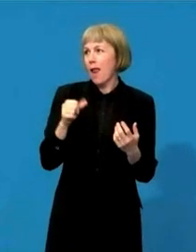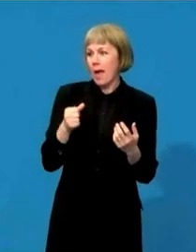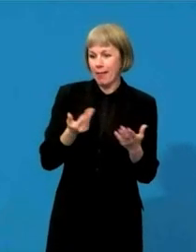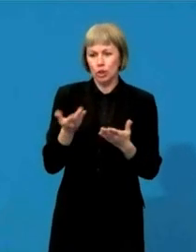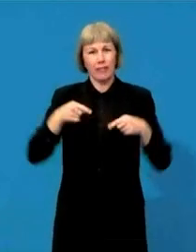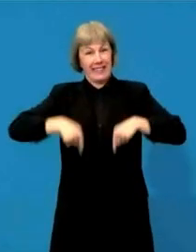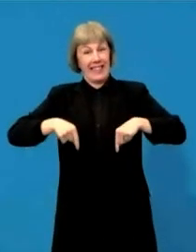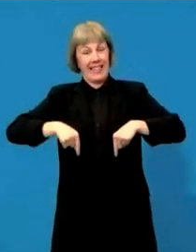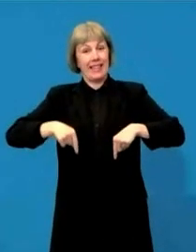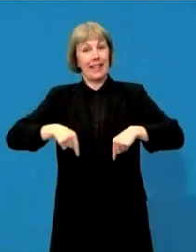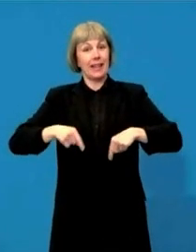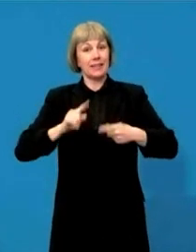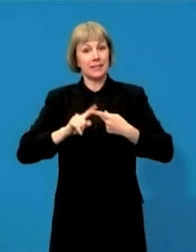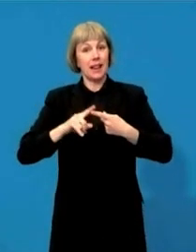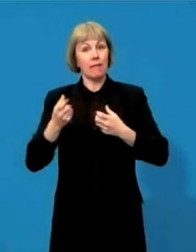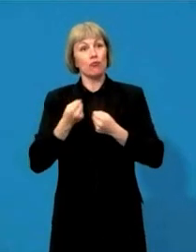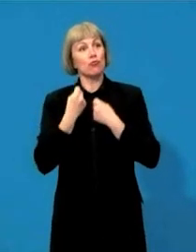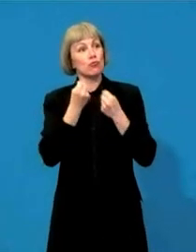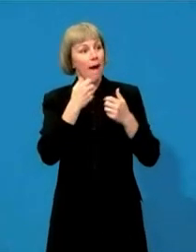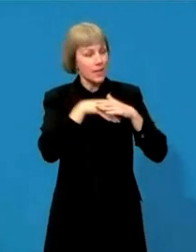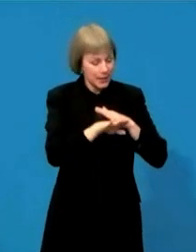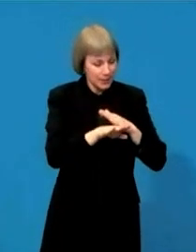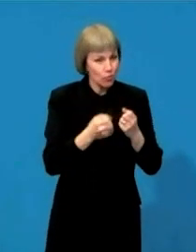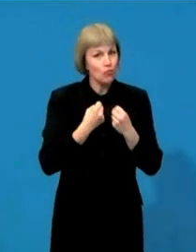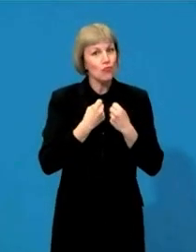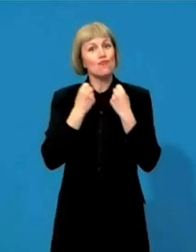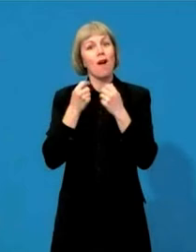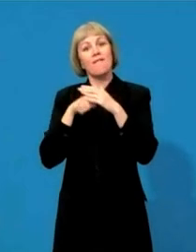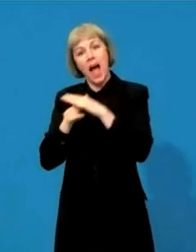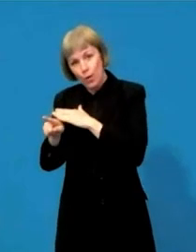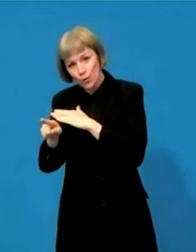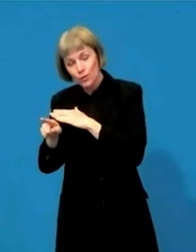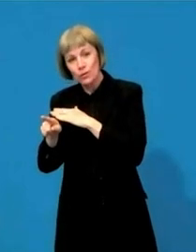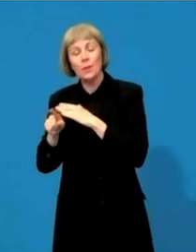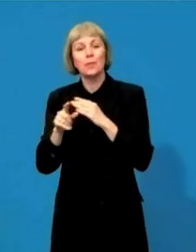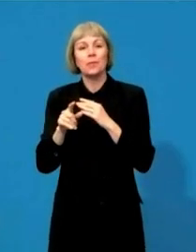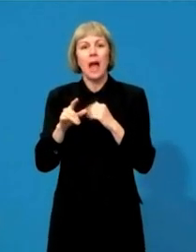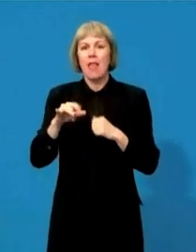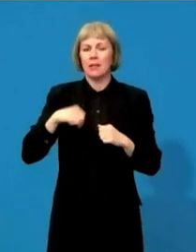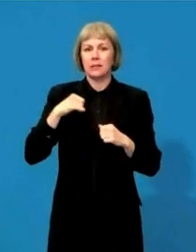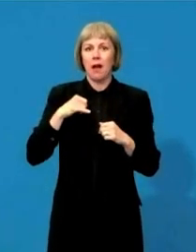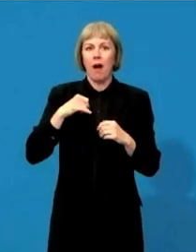therapy, and the staff turnover for those services is incredibly high because they get